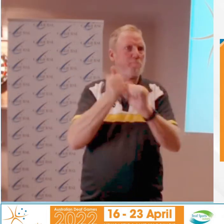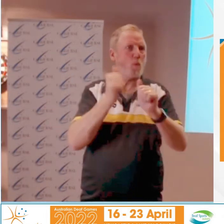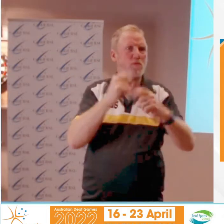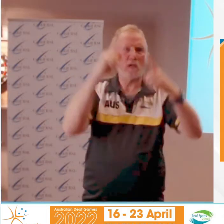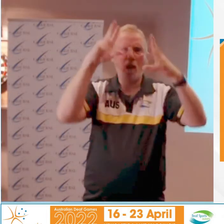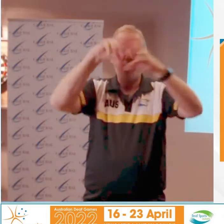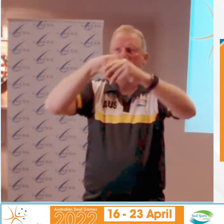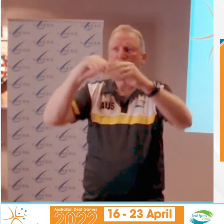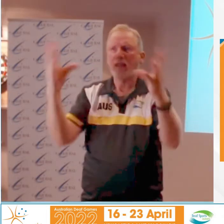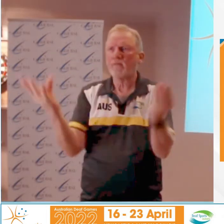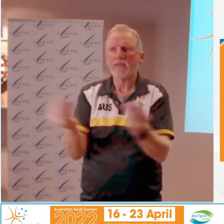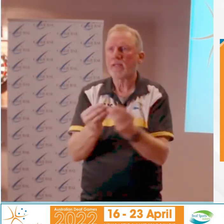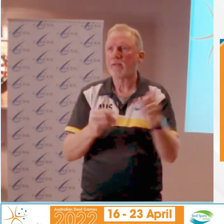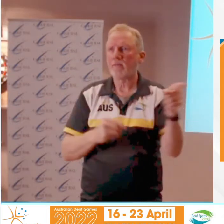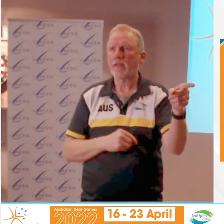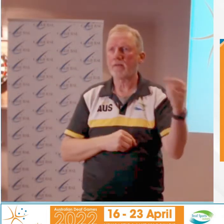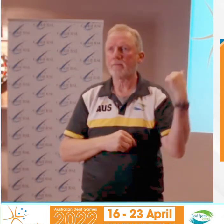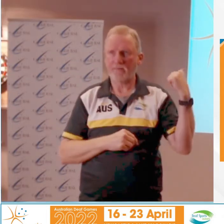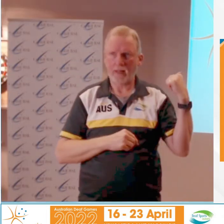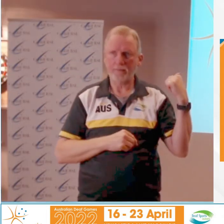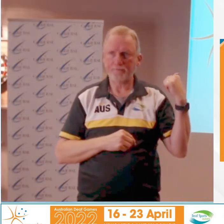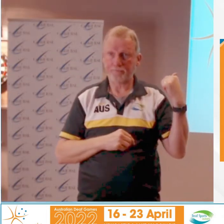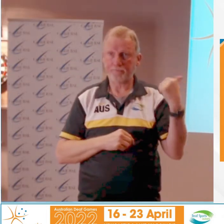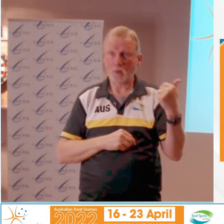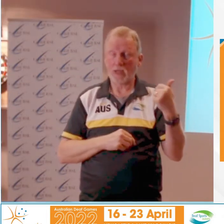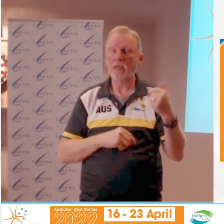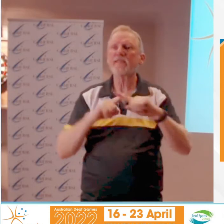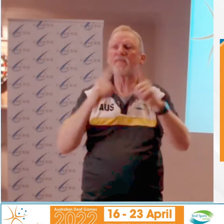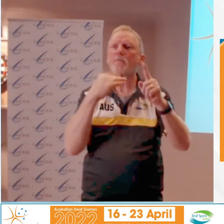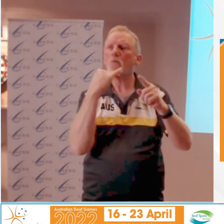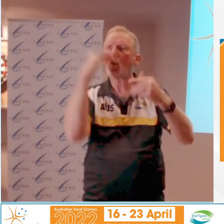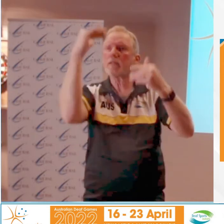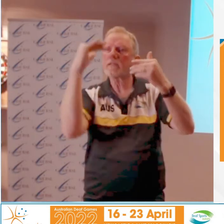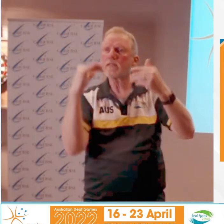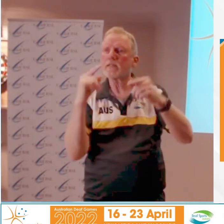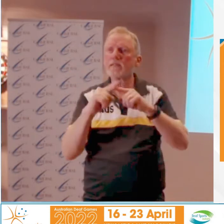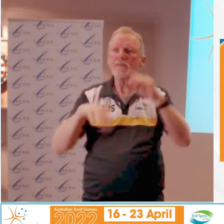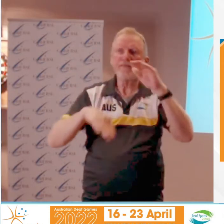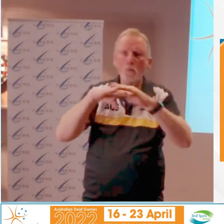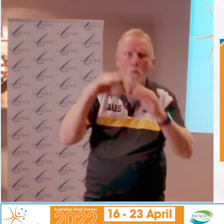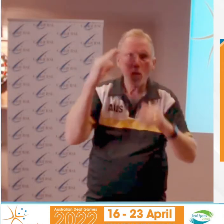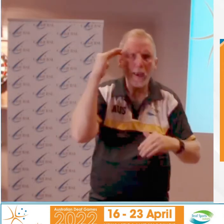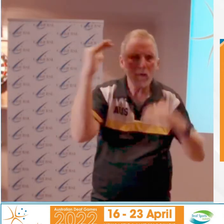opening closing ceremonies all of the sports as a ticket to access all areas